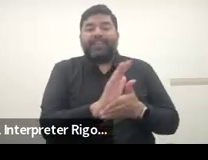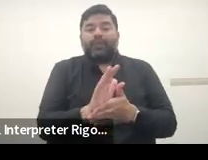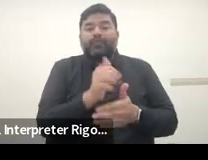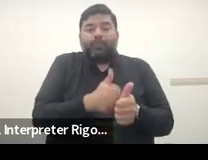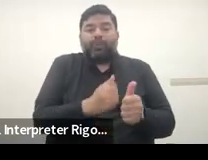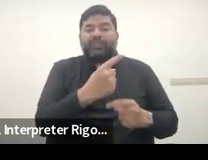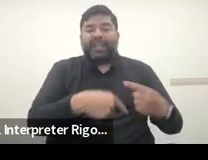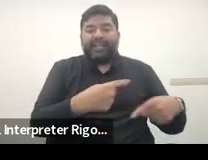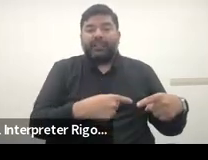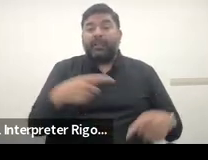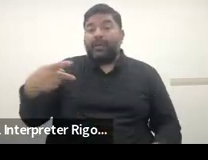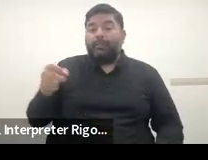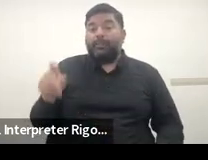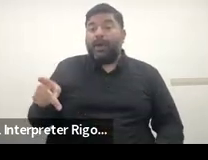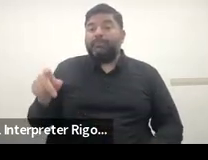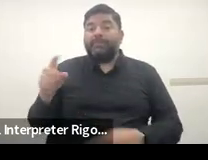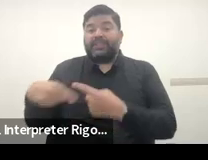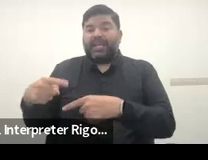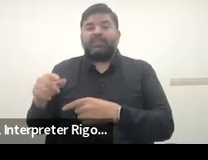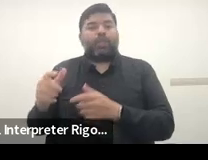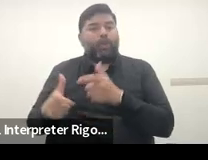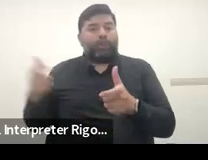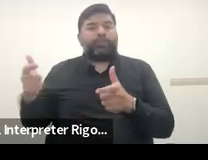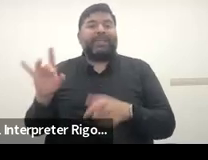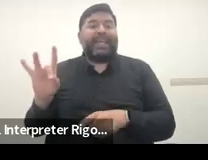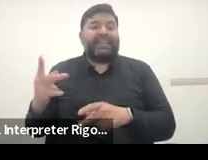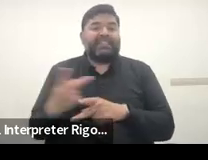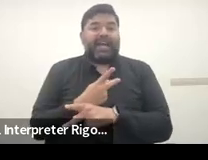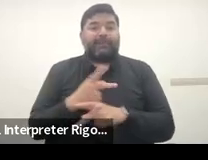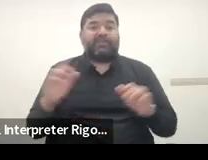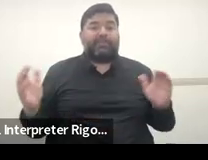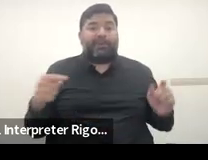is substantially larger, about eight times larger than Word-level ASL. These videos are hand-